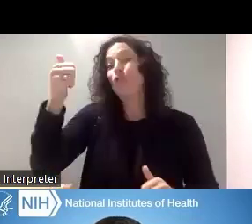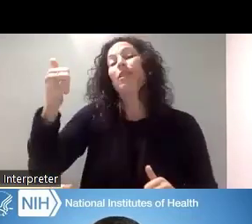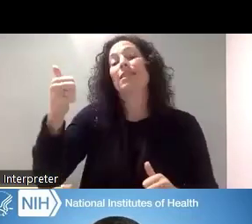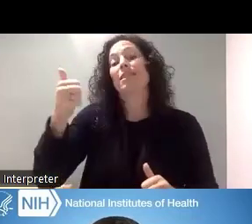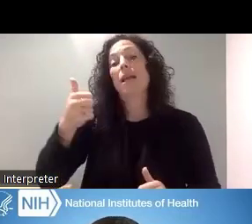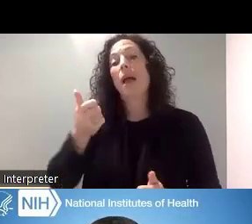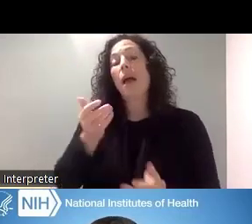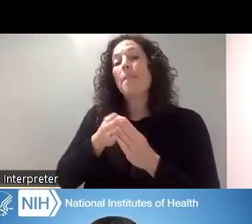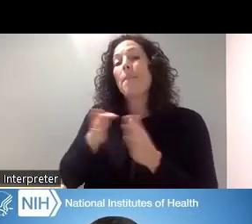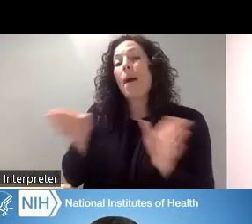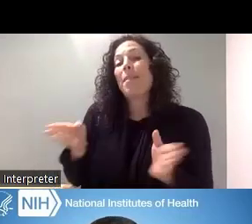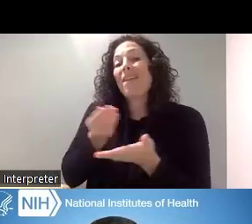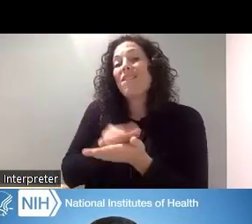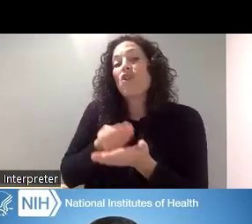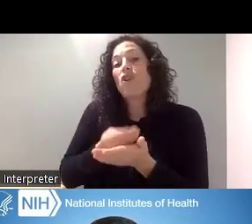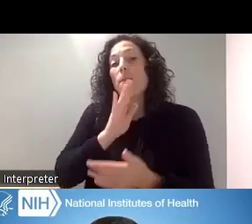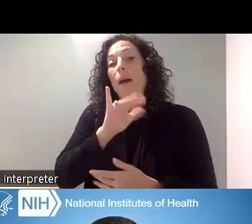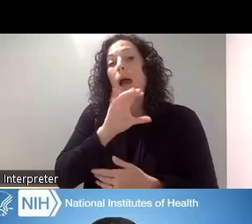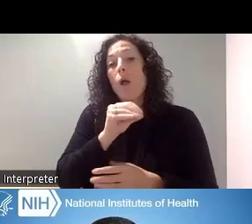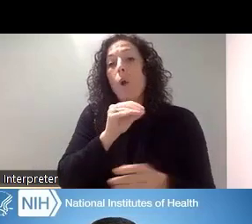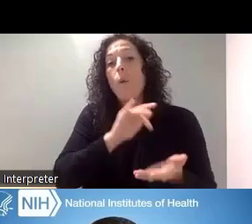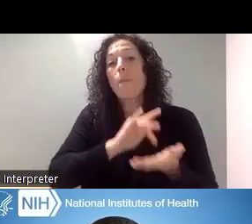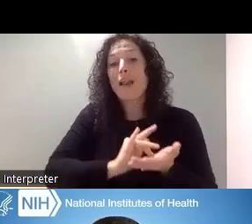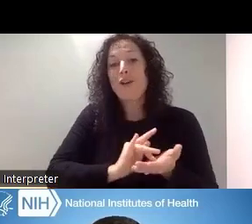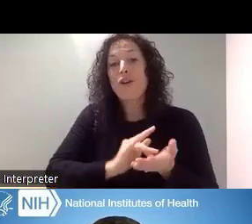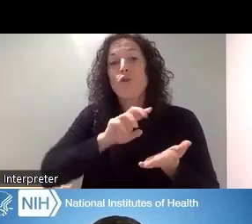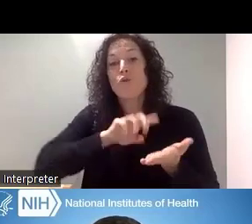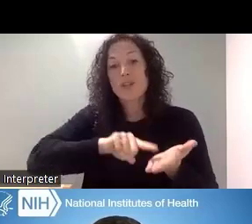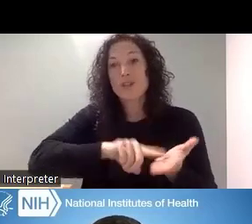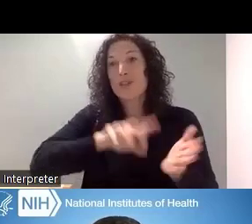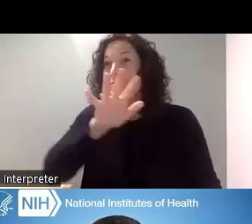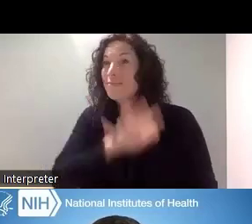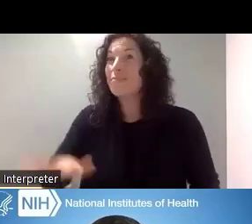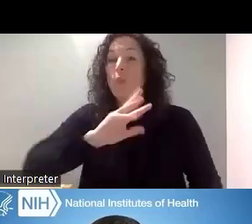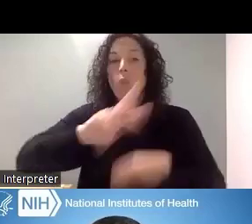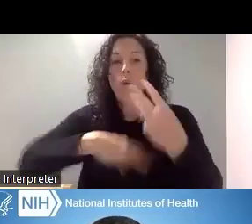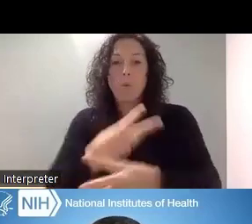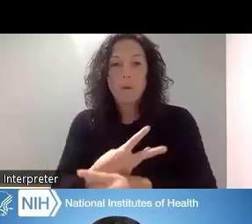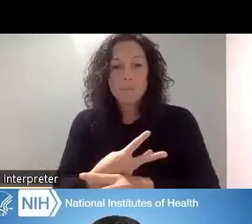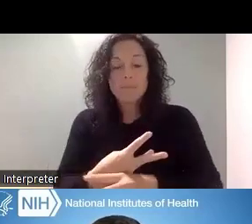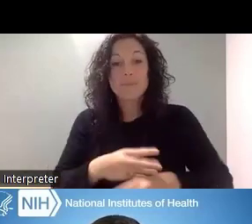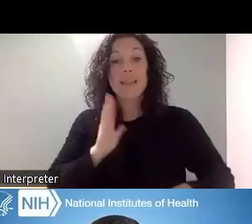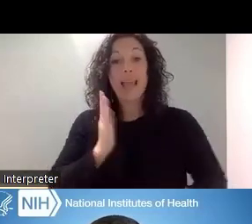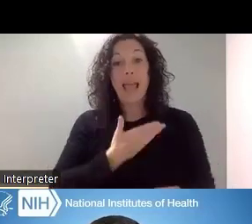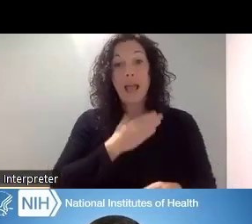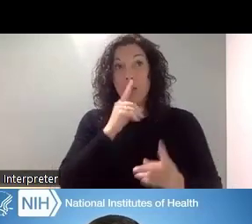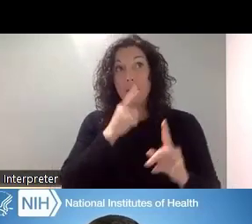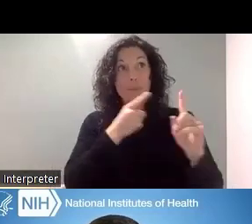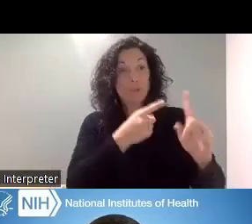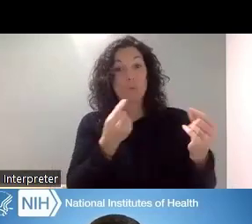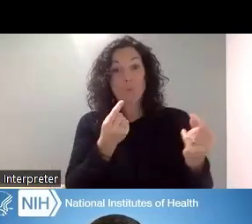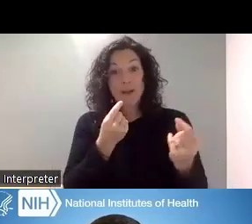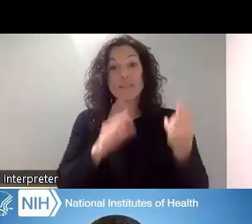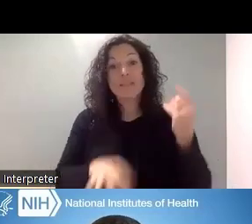of biomedical research in the world, and our mission here is to seek fundamental knowledge to enhance health, length in life